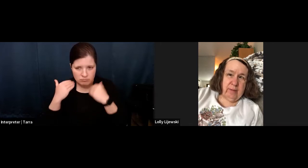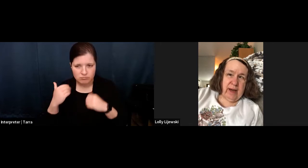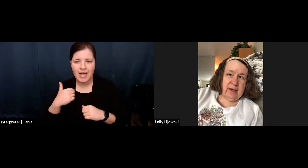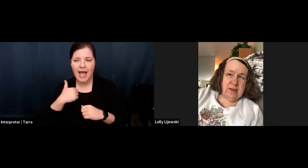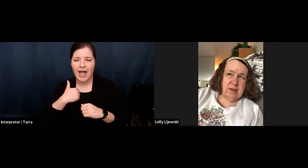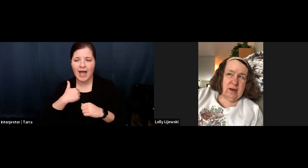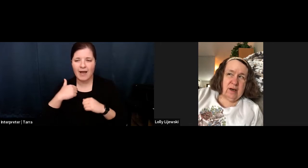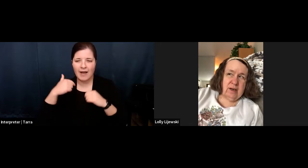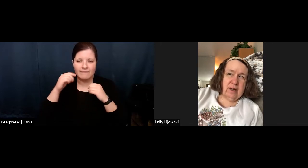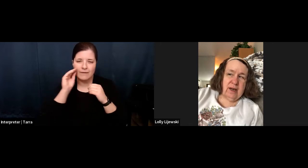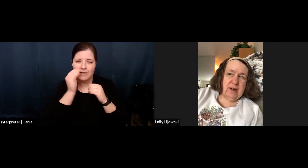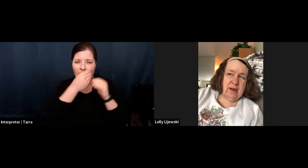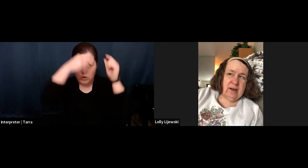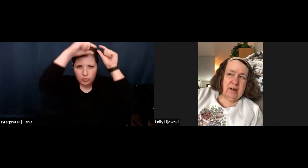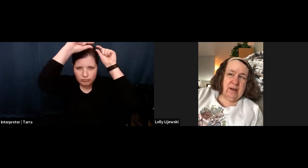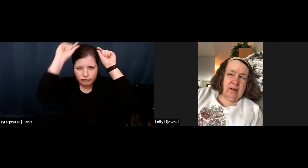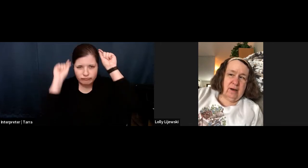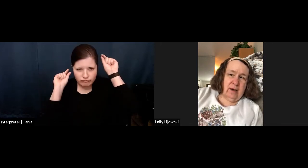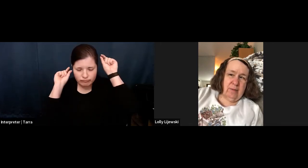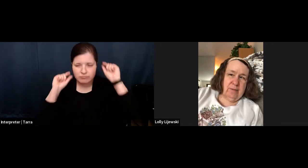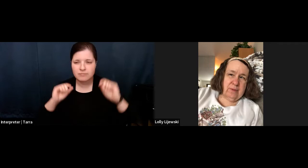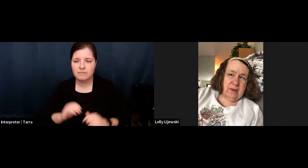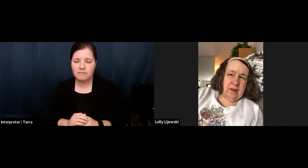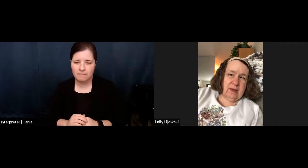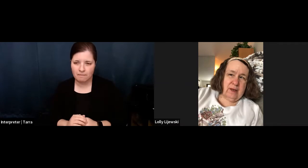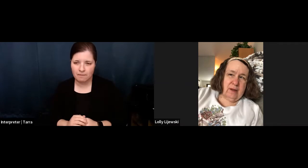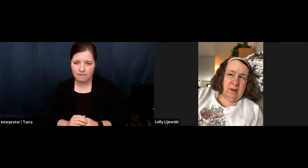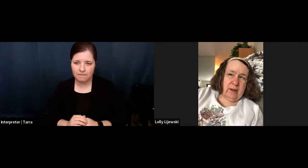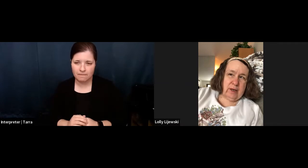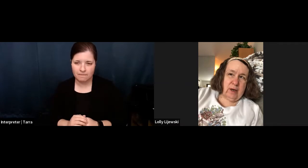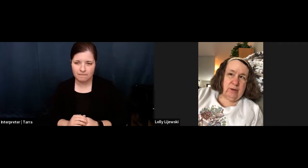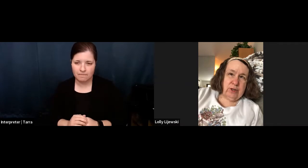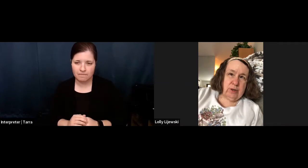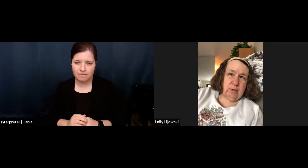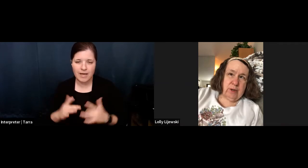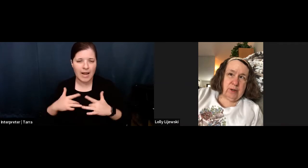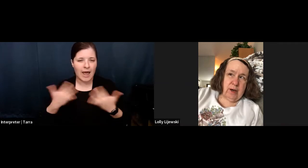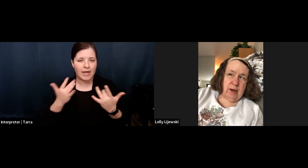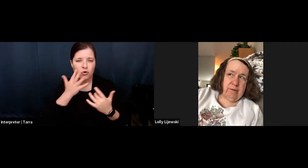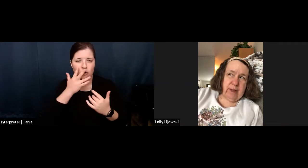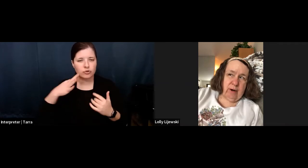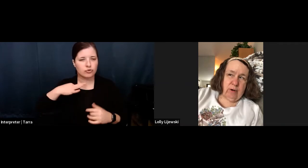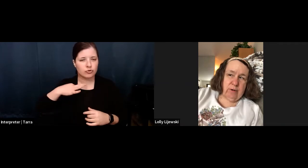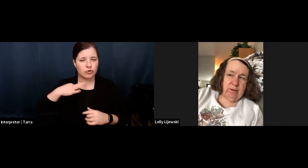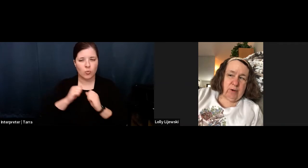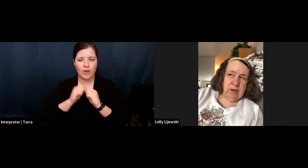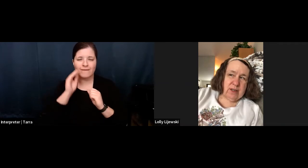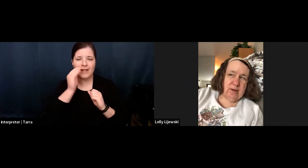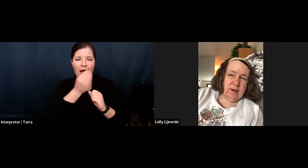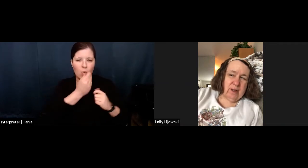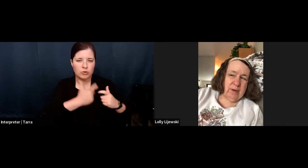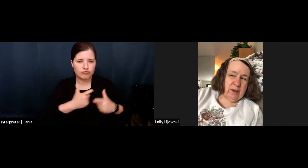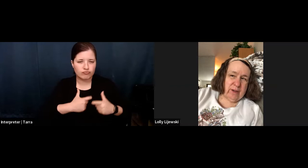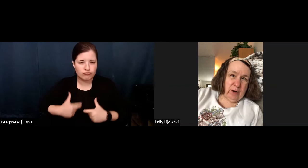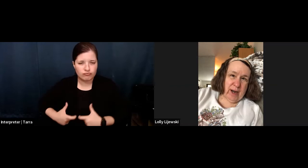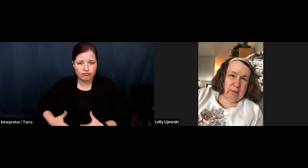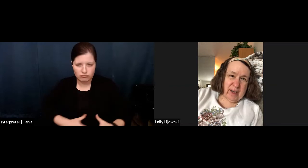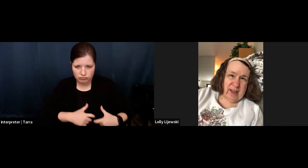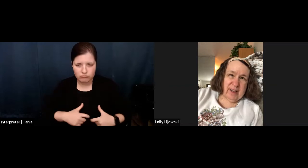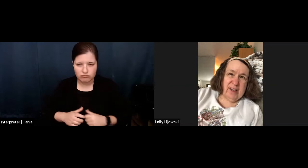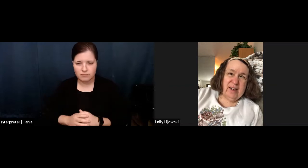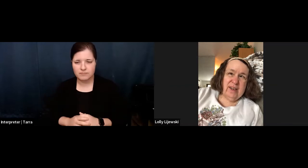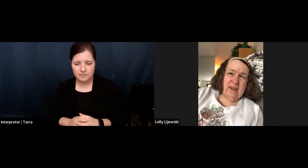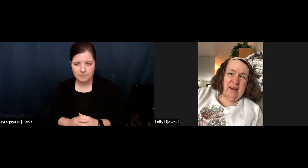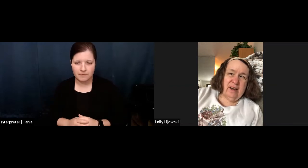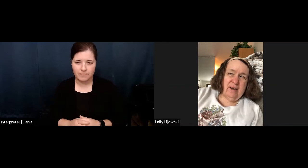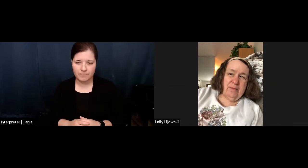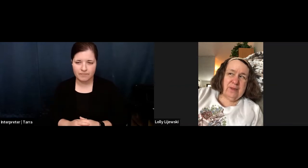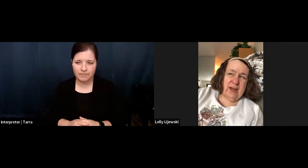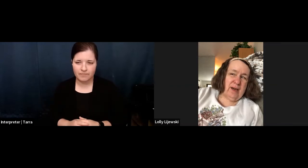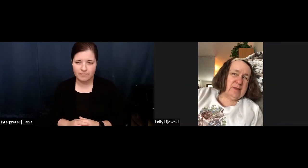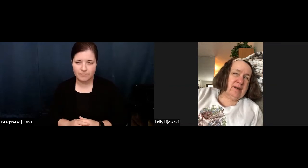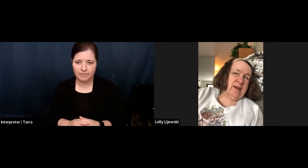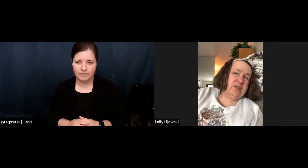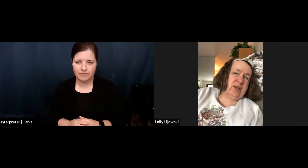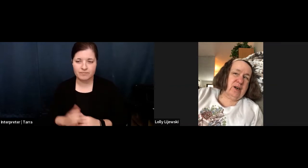I have shoulder-length brown hair.